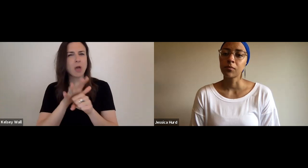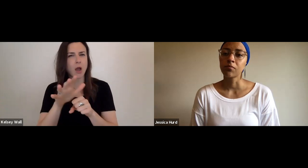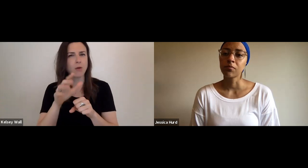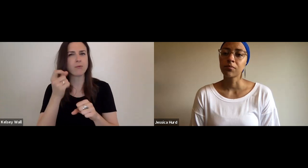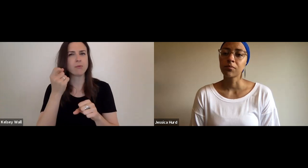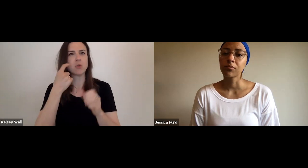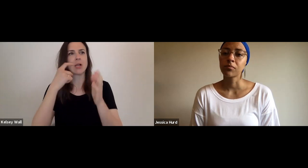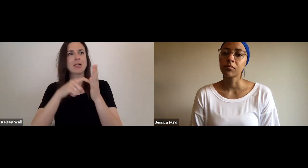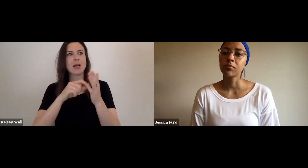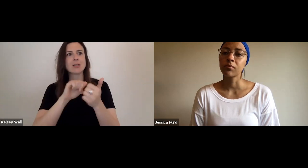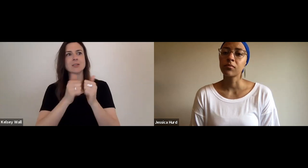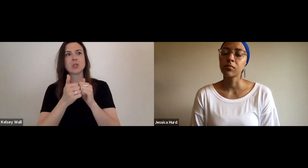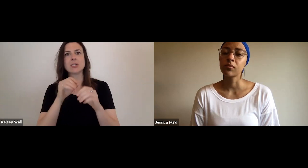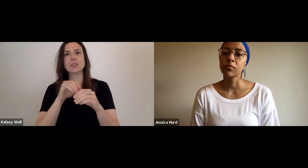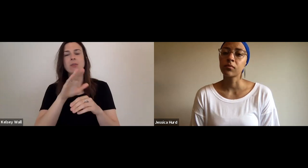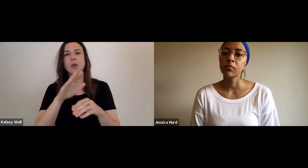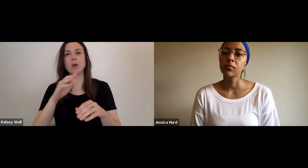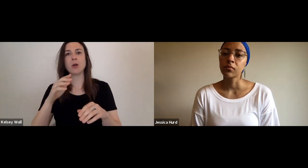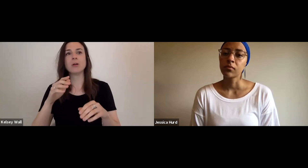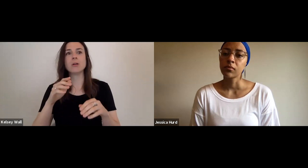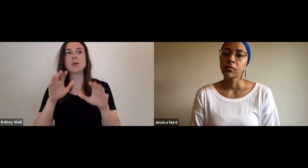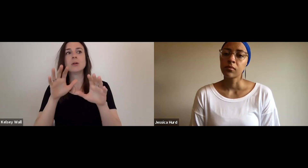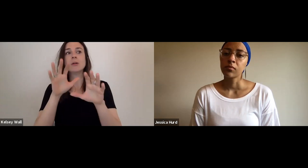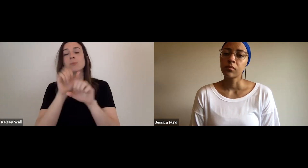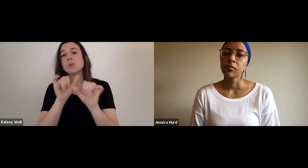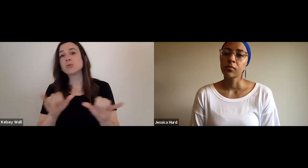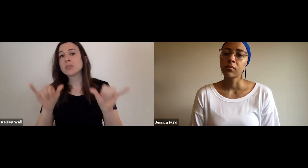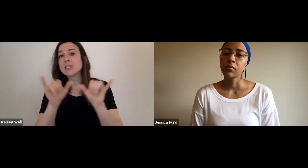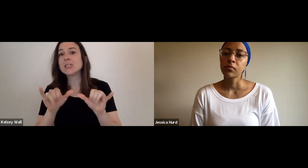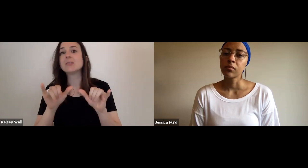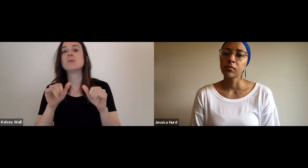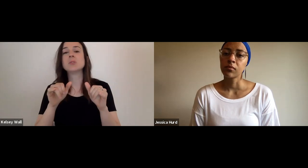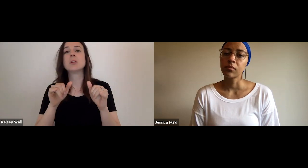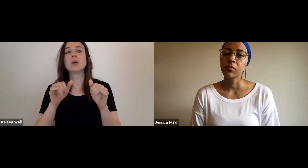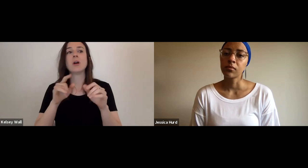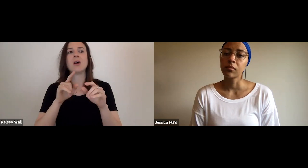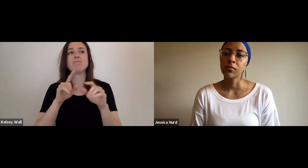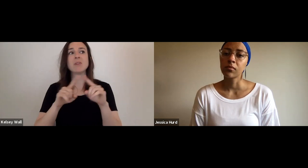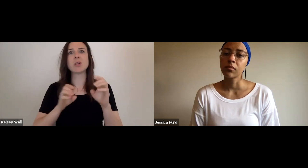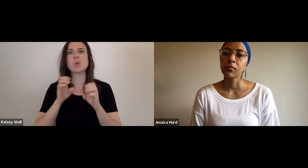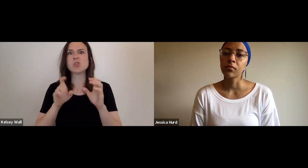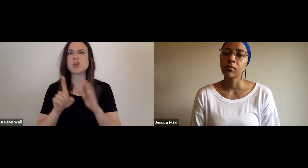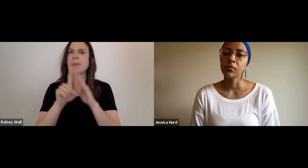the struggles and the challenges that we're feeling and the things that they're seeing and how we can address it and help children